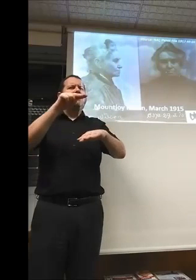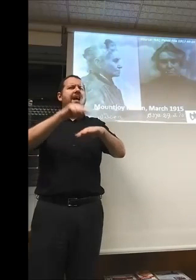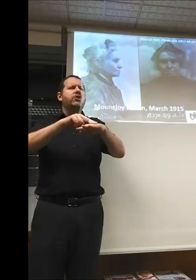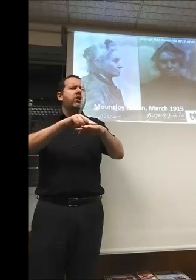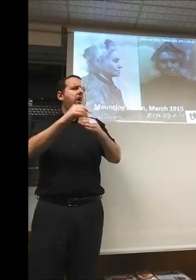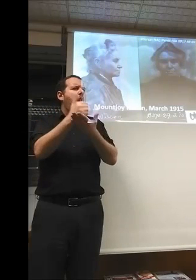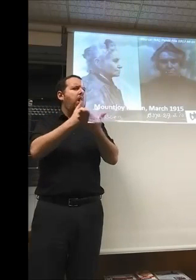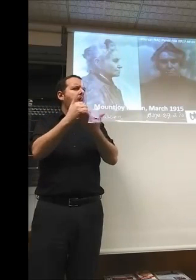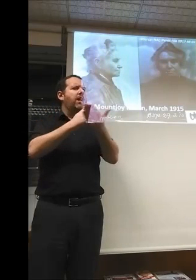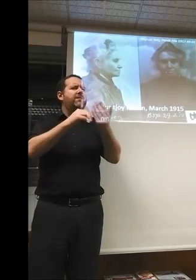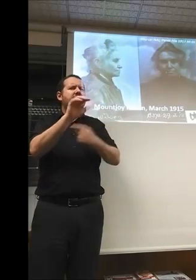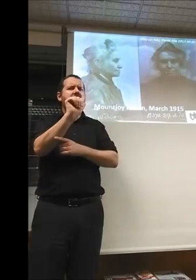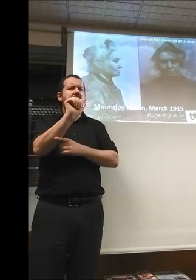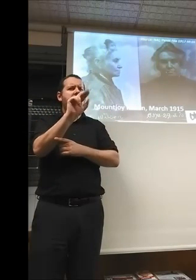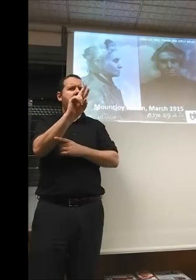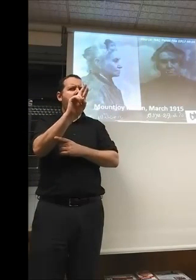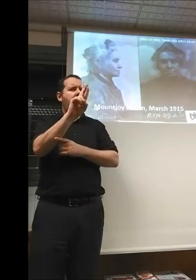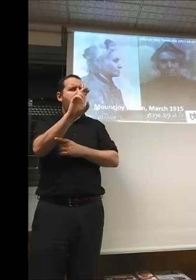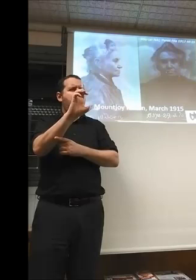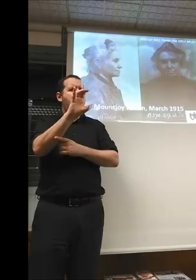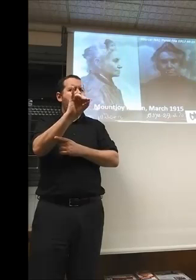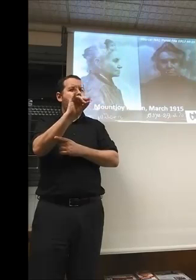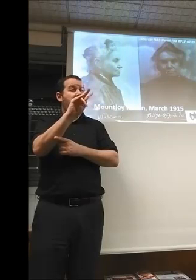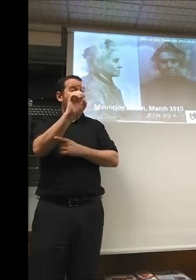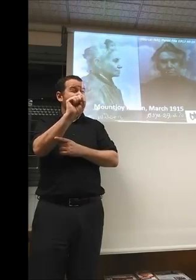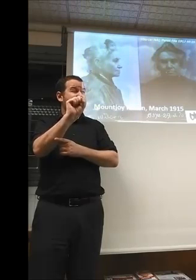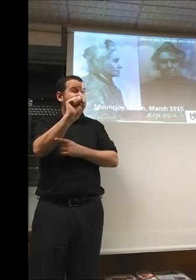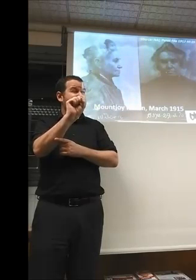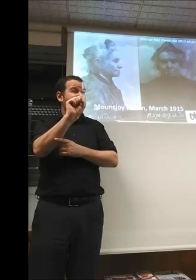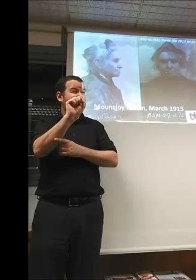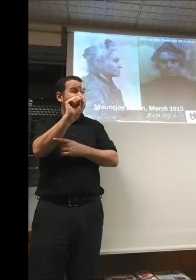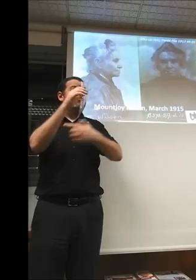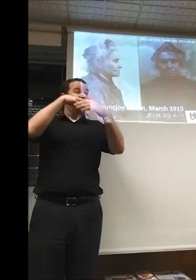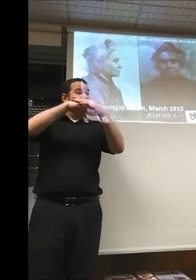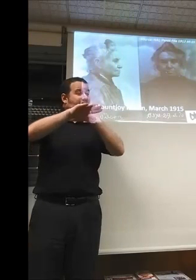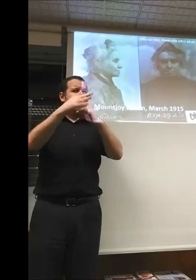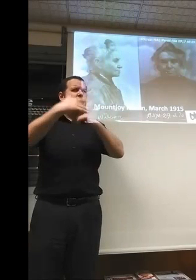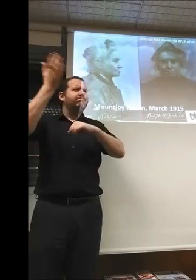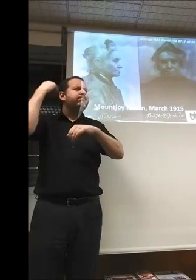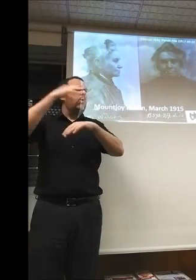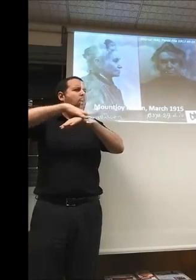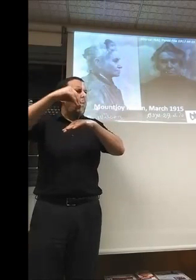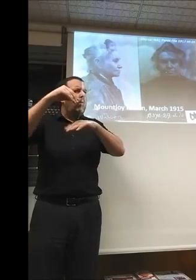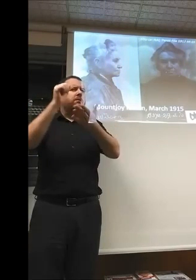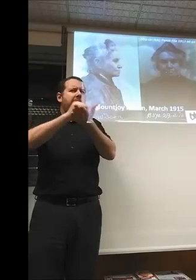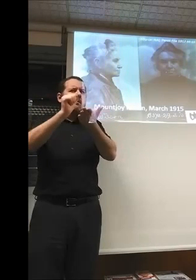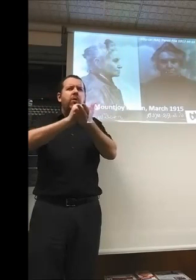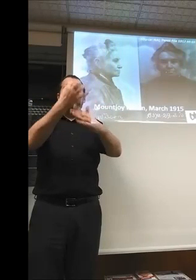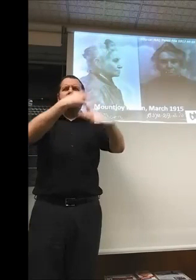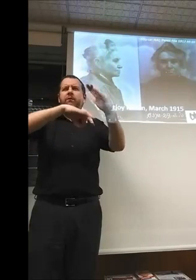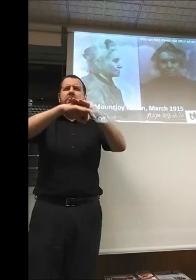know what happened to her in the workhouse so I thought what if she was married, at that time in the 1800s early 1900s deaf would rarely marry, in Ireland it would be quite unusual,